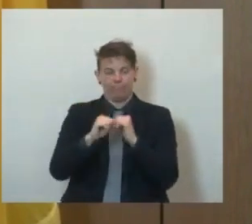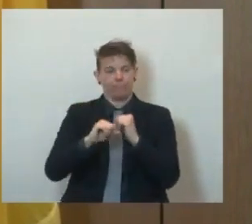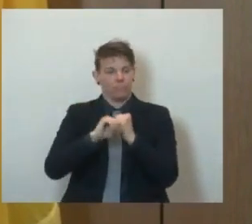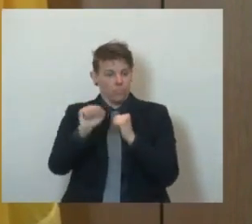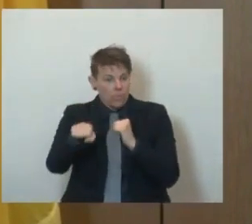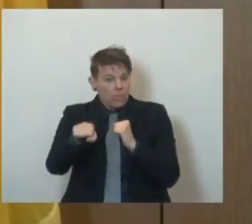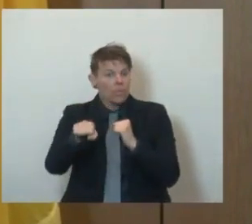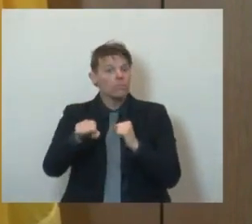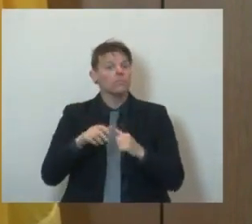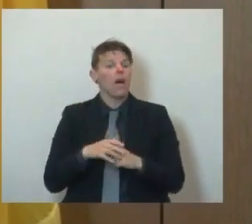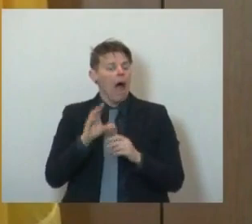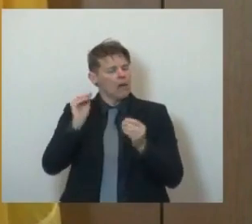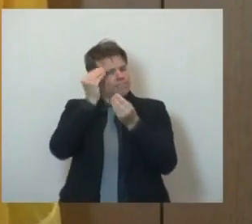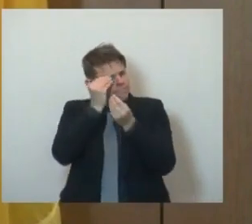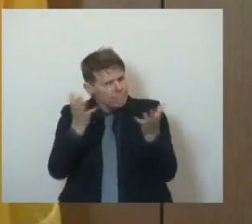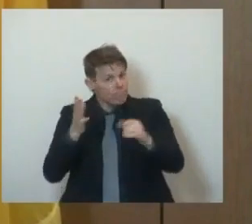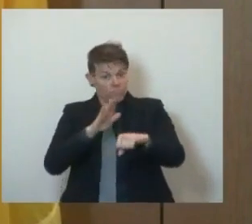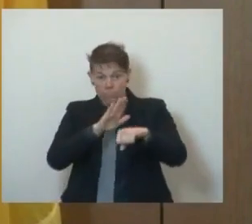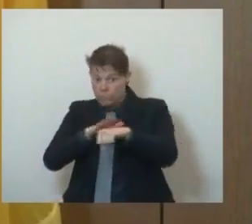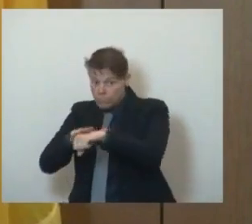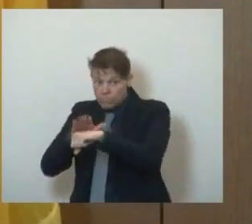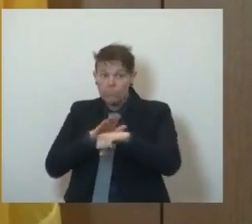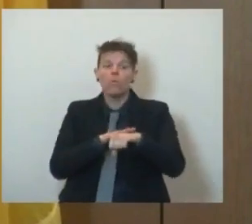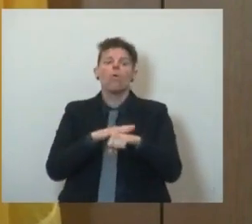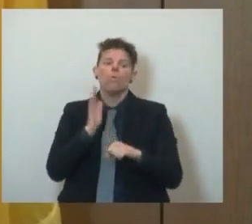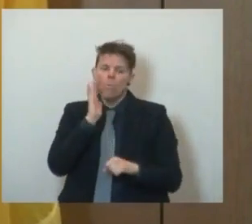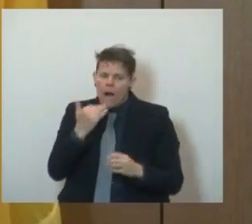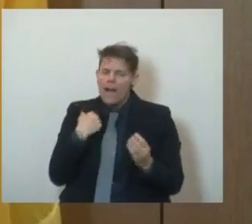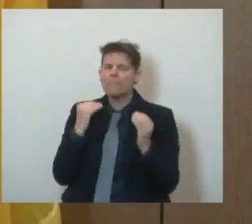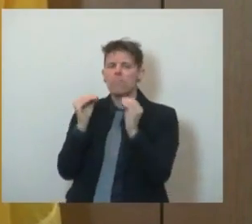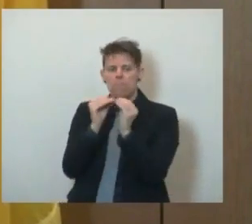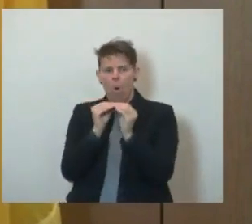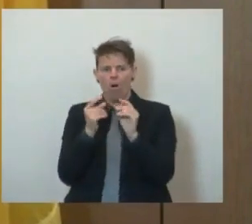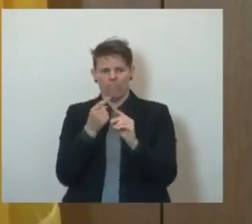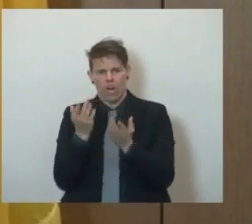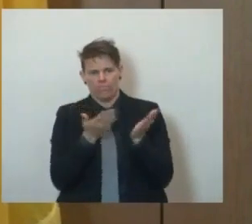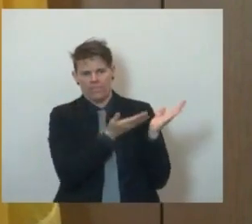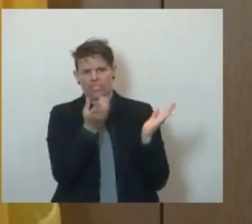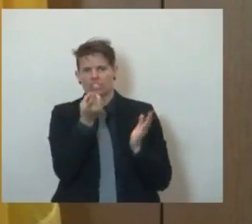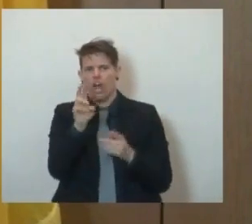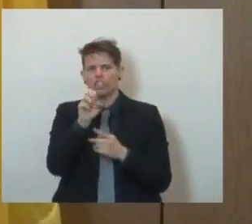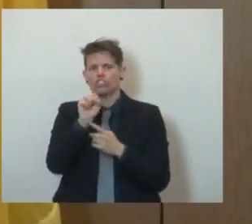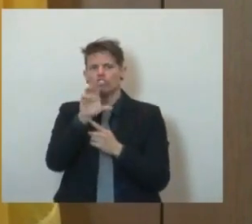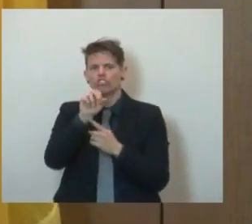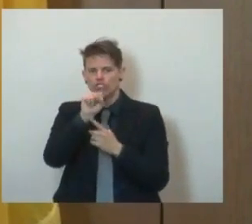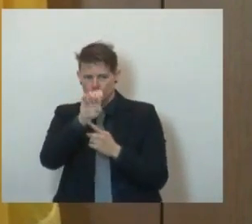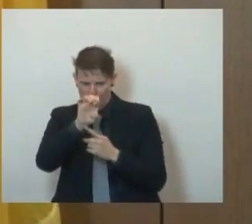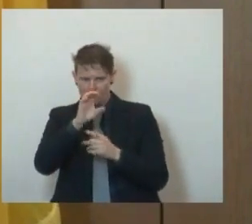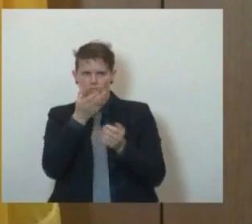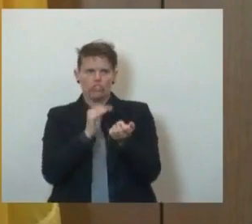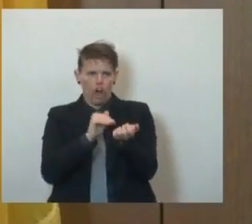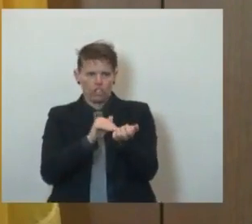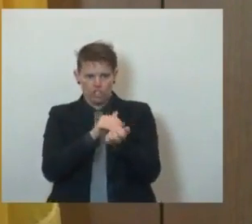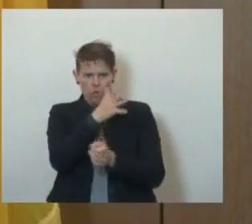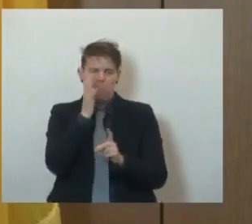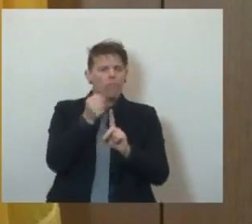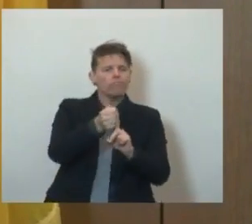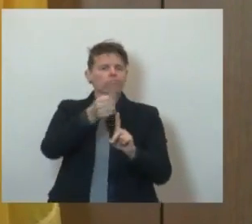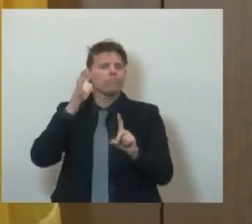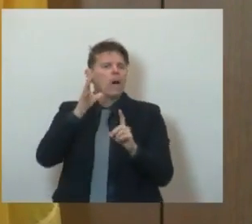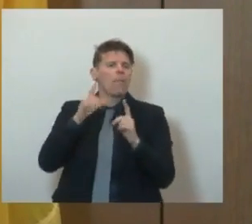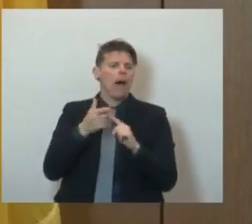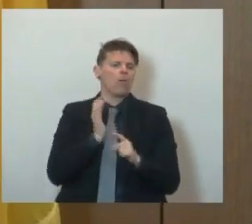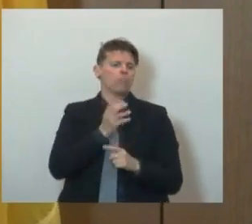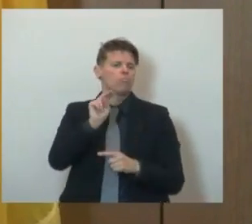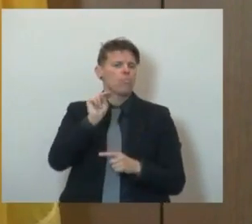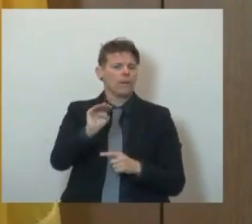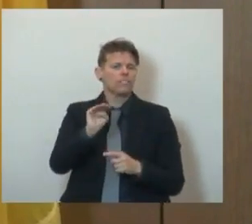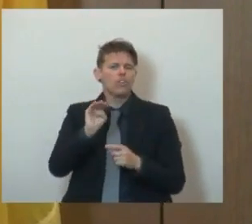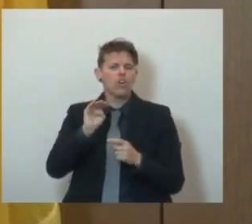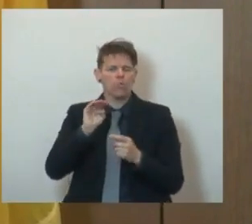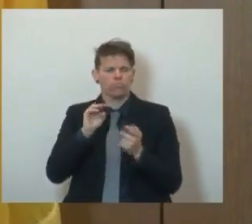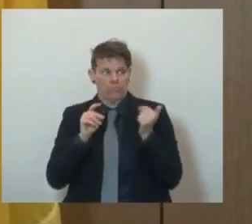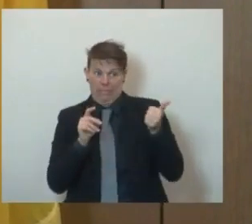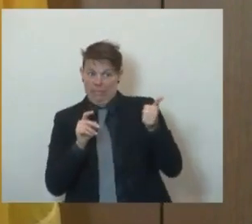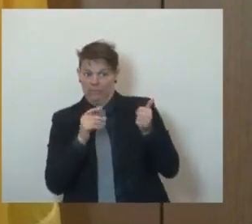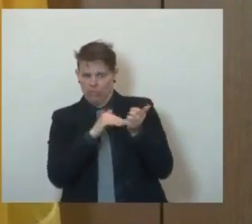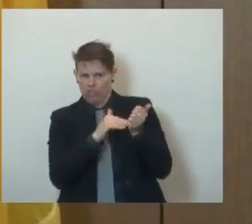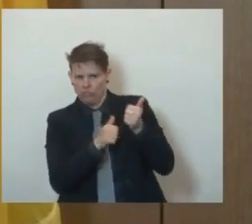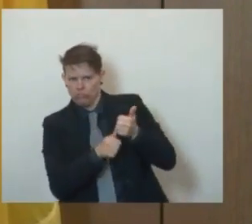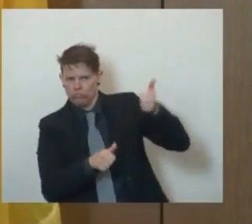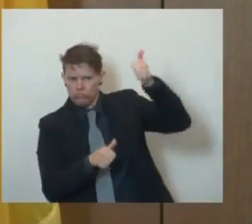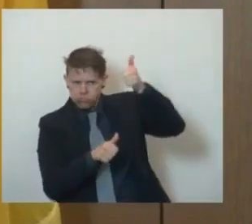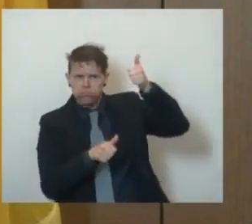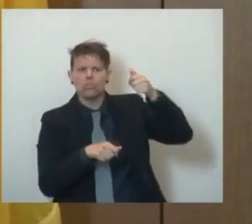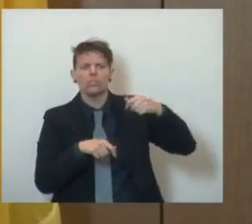OUR ORDER ARE STAY-AT-HOME INSTRUCTIONS THROUGH MAY 15TH, BUT I ALSO INDICATED THAT WE BELIEVE AND YOU’LL HEAR SOME MORE FROM DOCTORS GRACE WHO’S OUR VERY OWN NEW MEXICO DR.